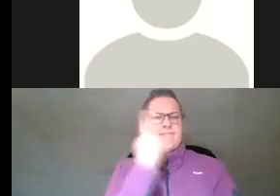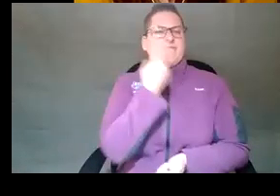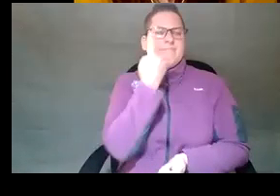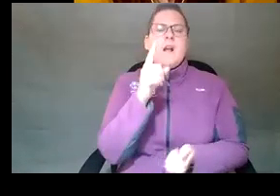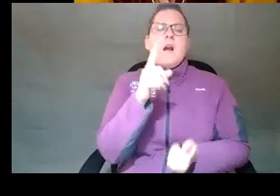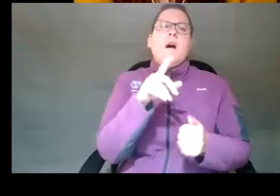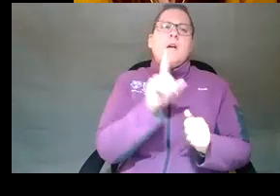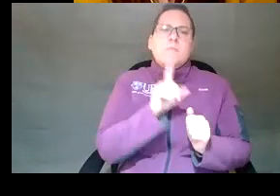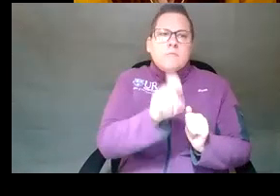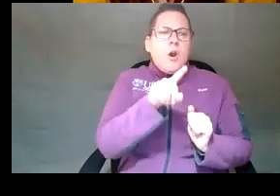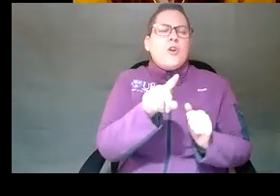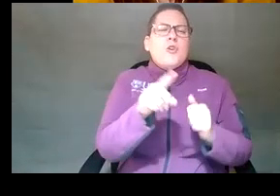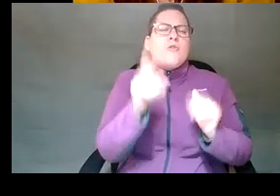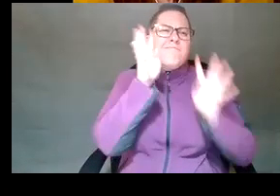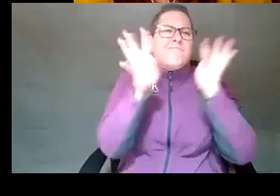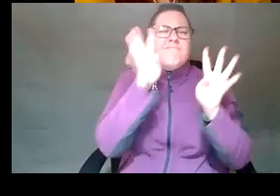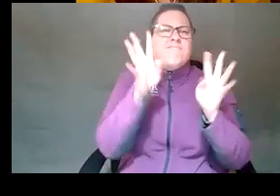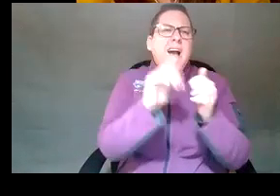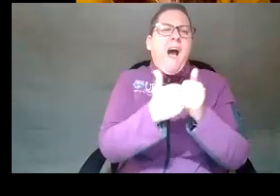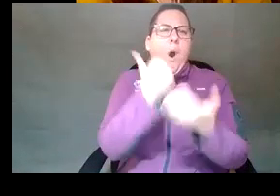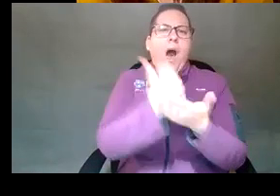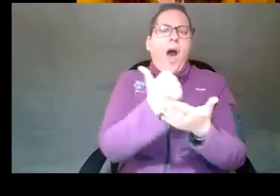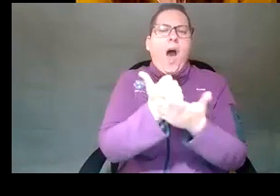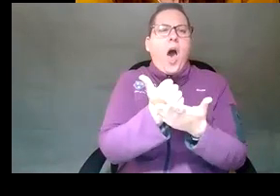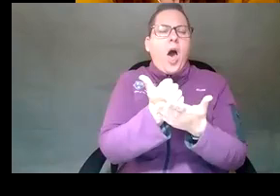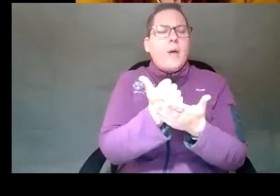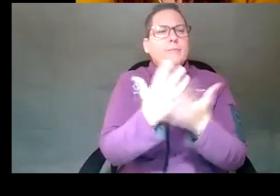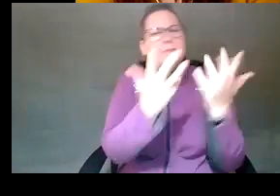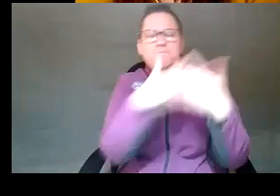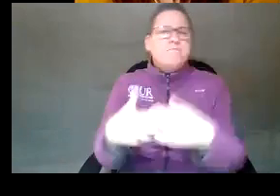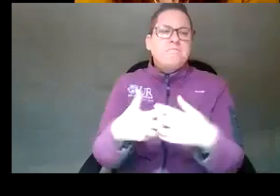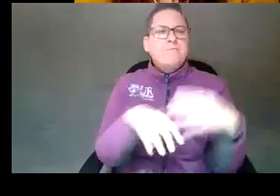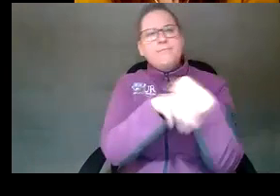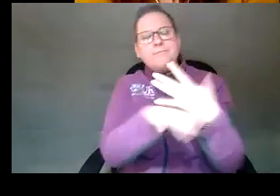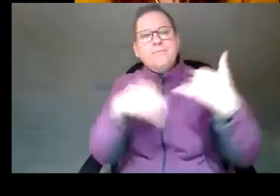telehealth visit go a little bit smoother and I like to share some of these ideas in terms of